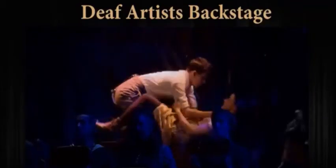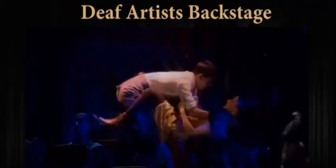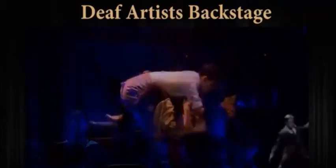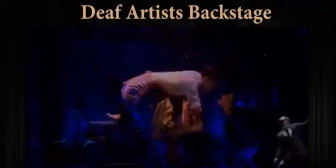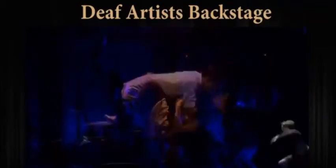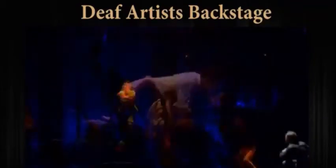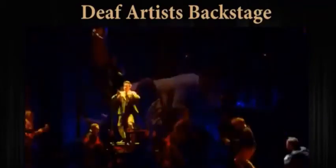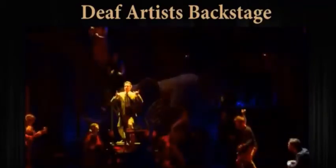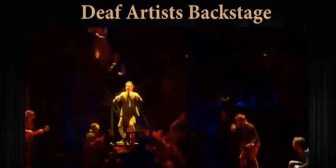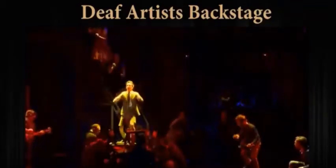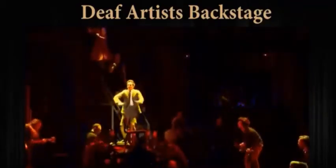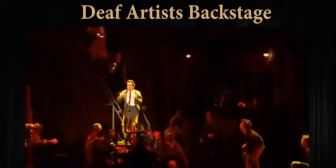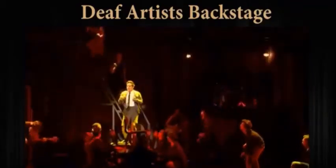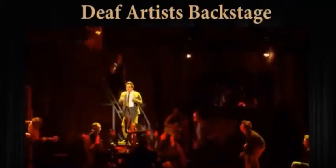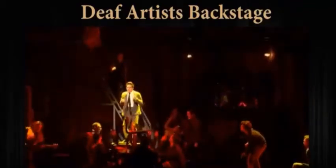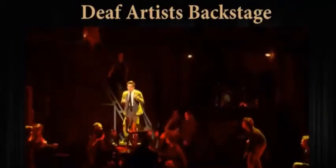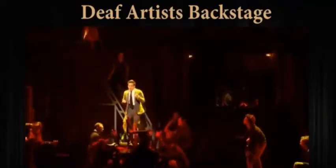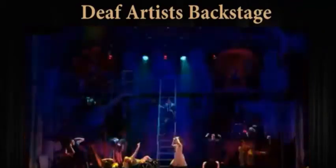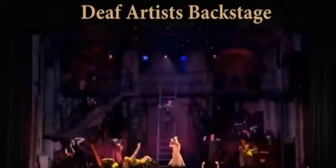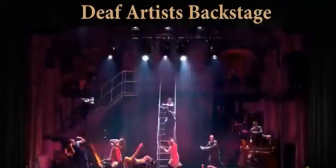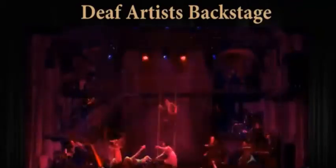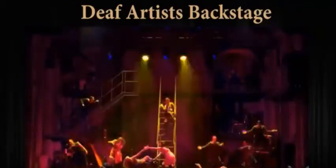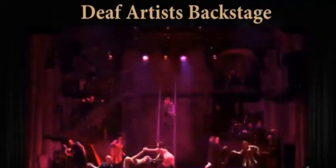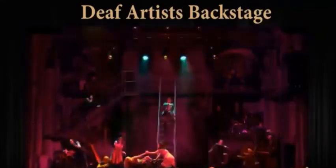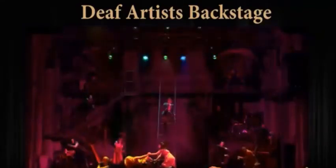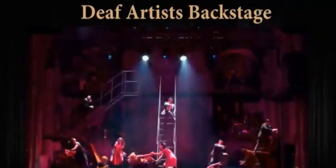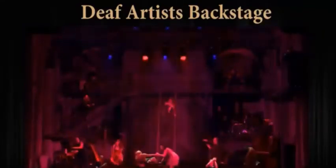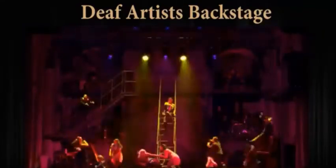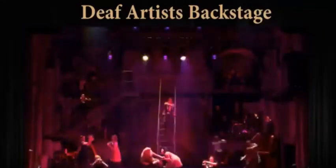("Bitch of Living" & "Mama Who Bore Me")